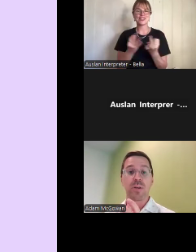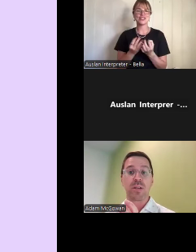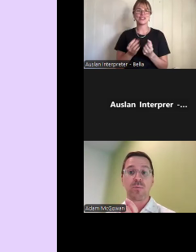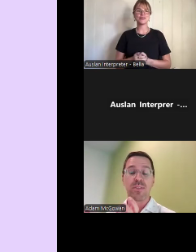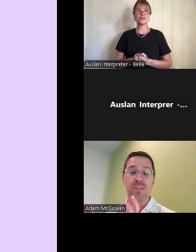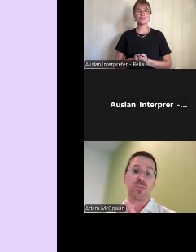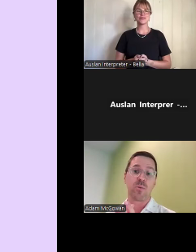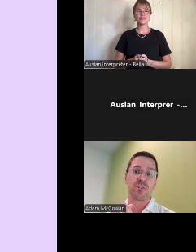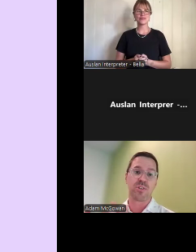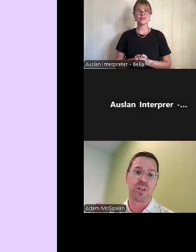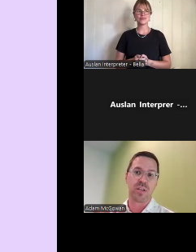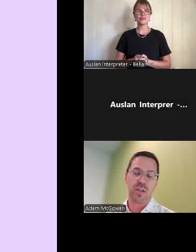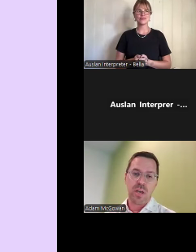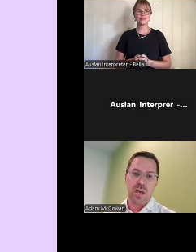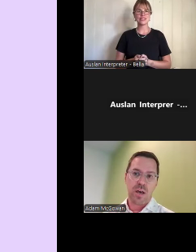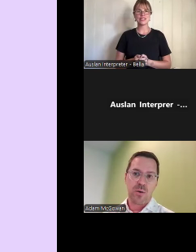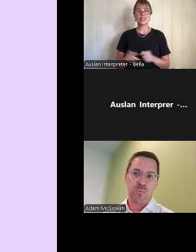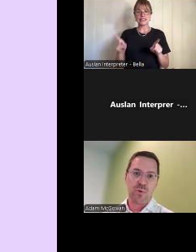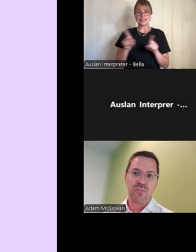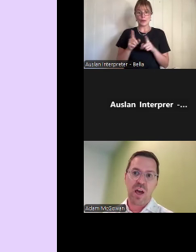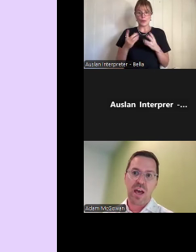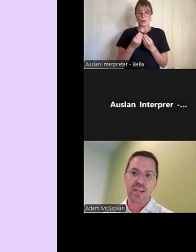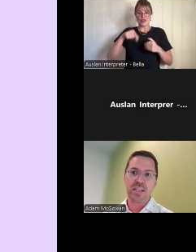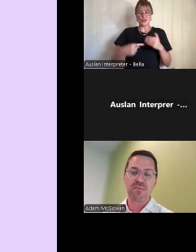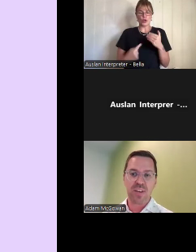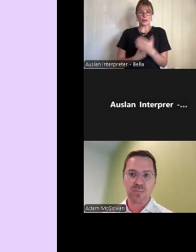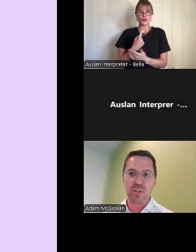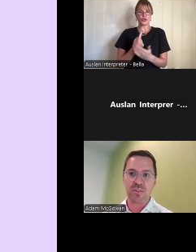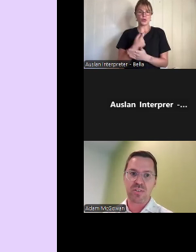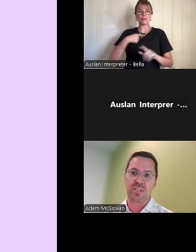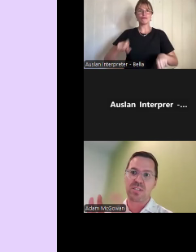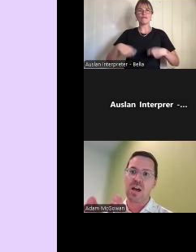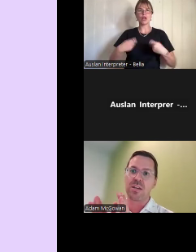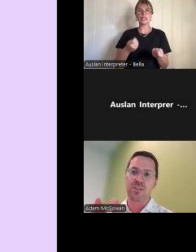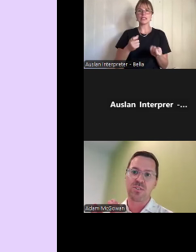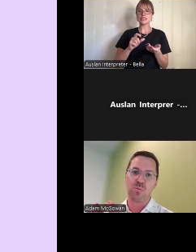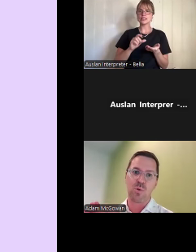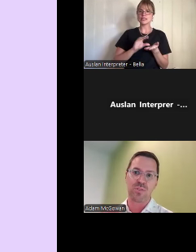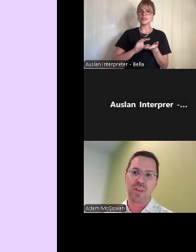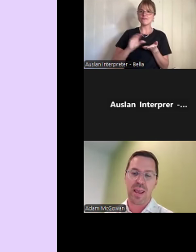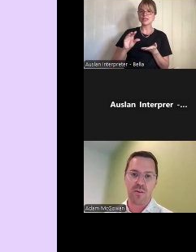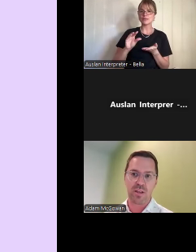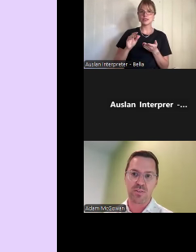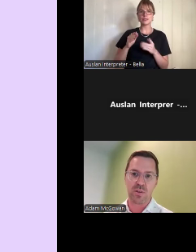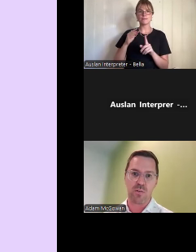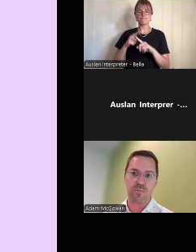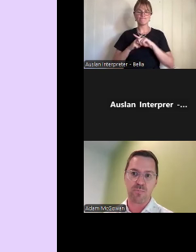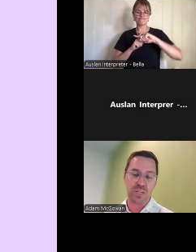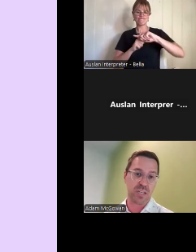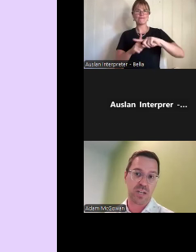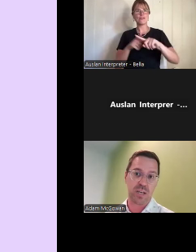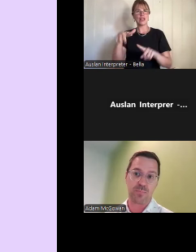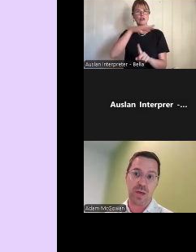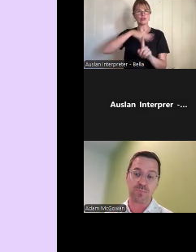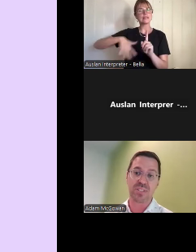doing with this opportunity, provide investment that's targeted towards areas of particular